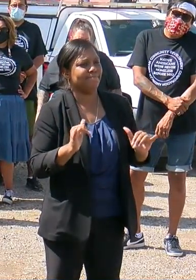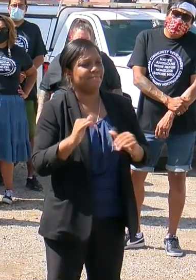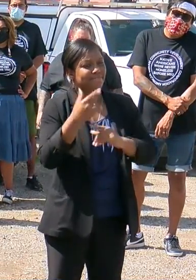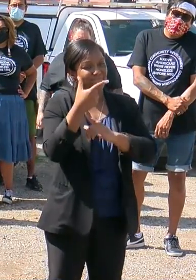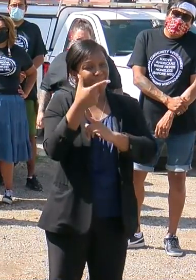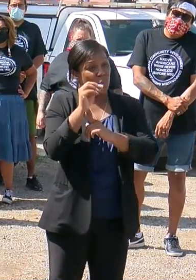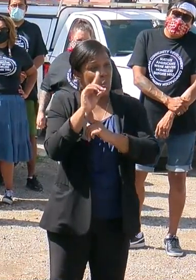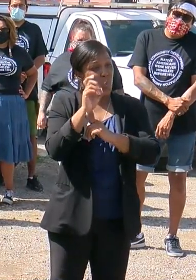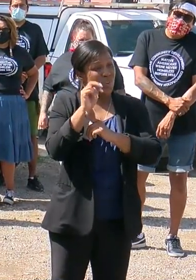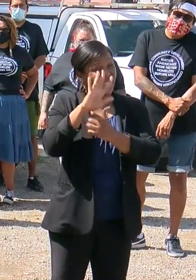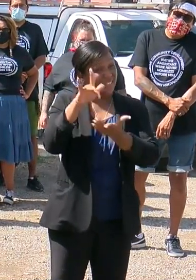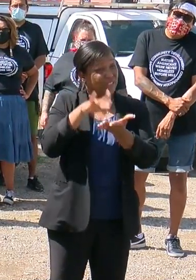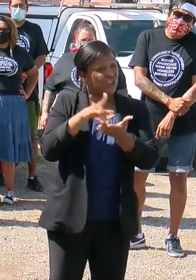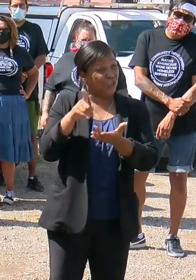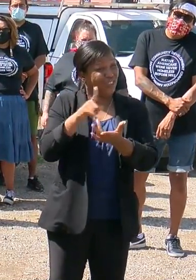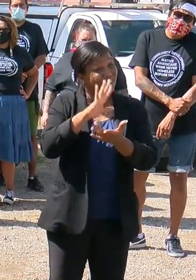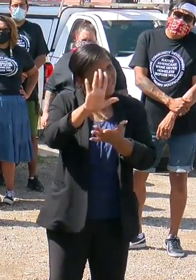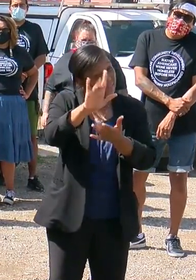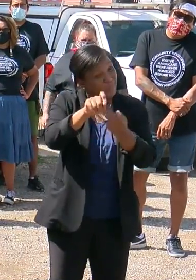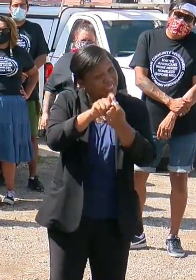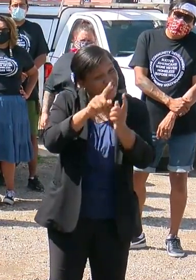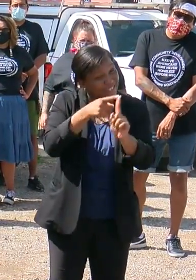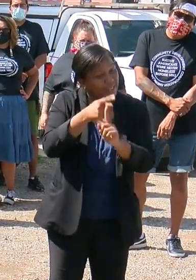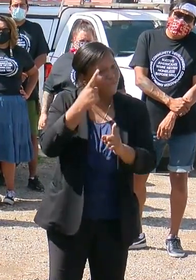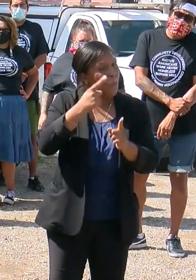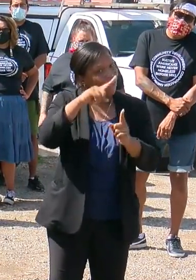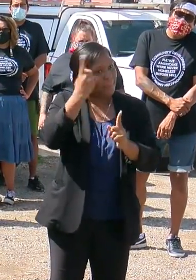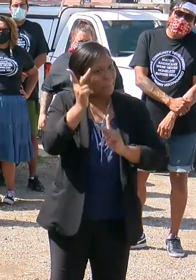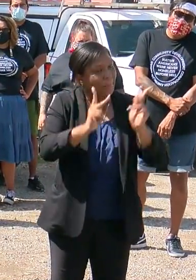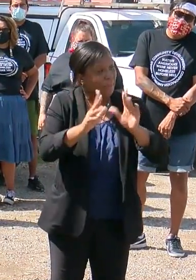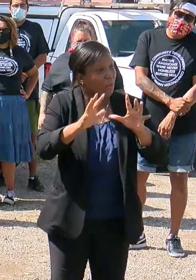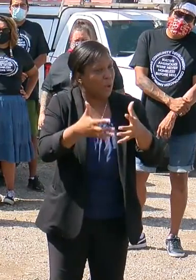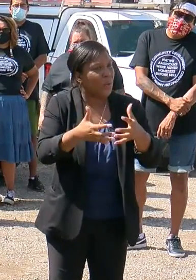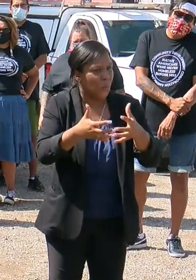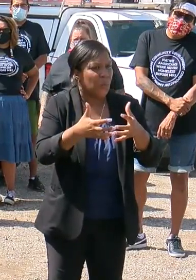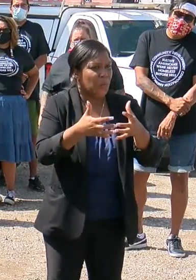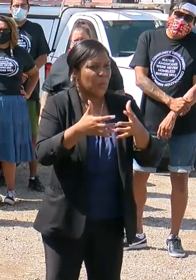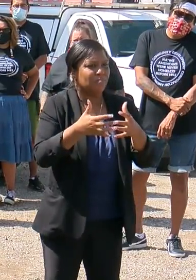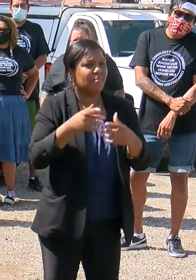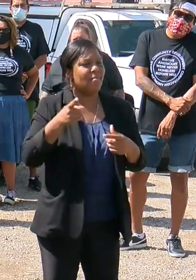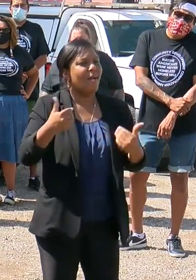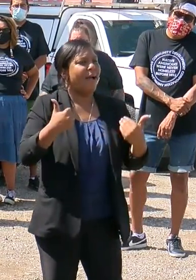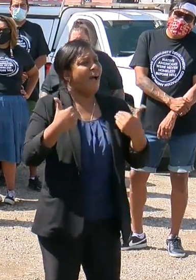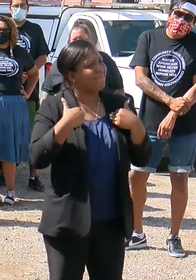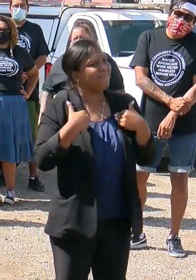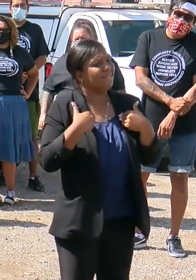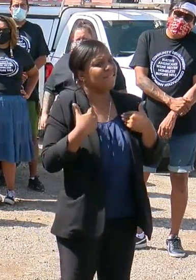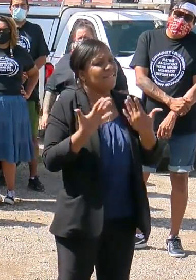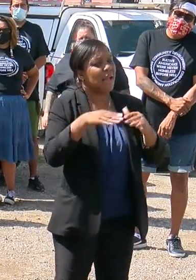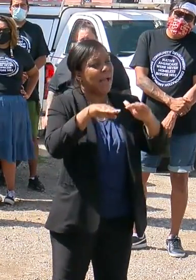HOMELESSNESS. THE PROXIMITY OF THE GORDON CENTER TO NORTHPOINT'S CULTURALLY SPECIFIC SERVICES